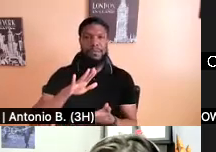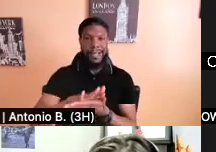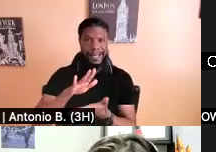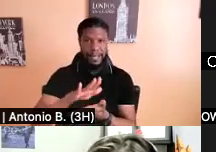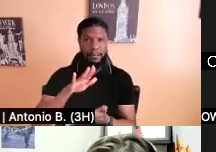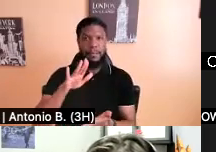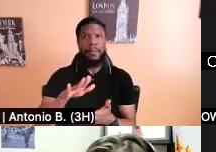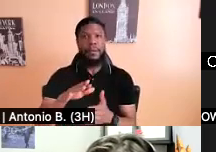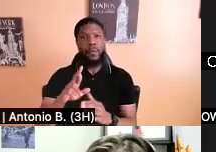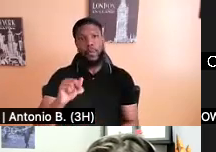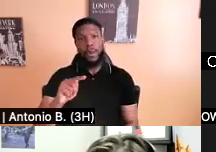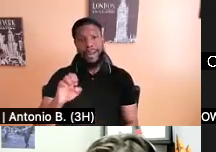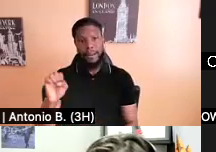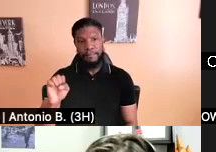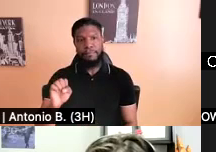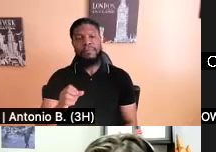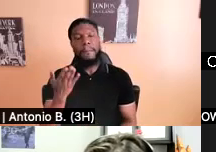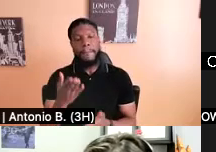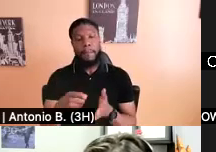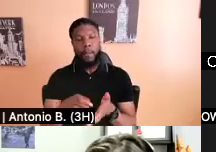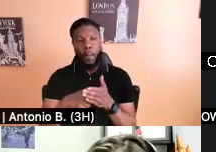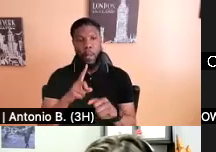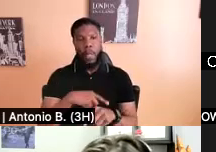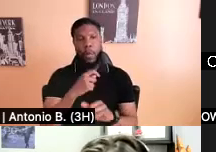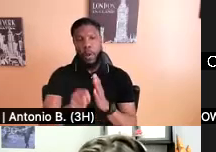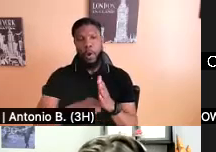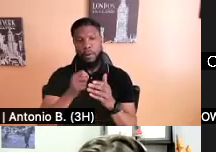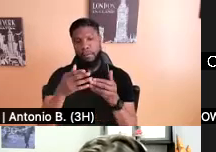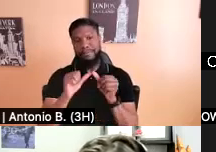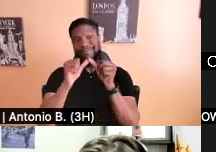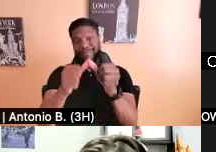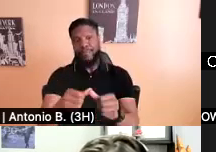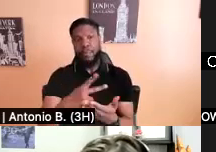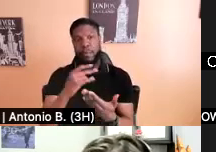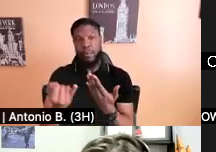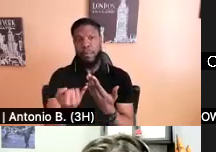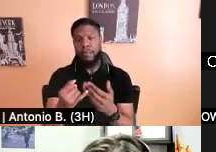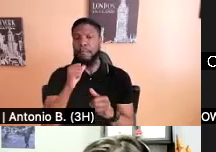need to be a long term project that focuses not on an individual, but on the academic culture.